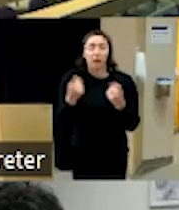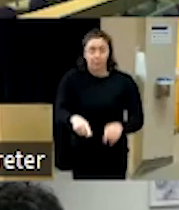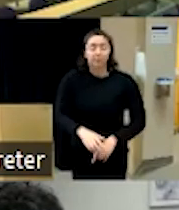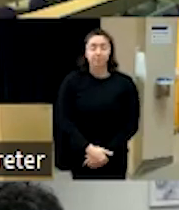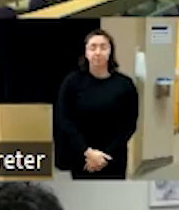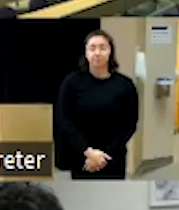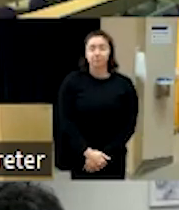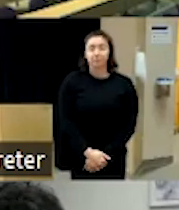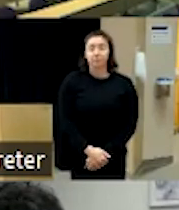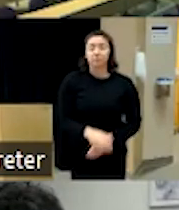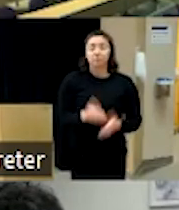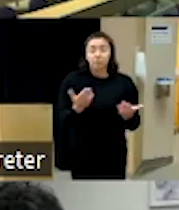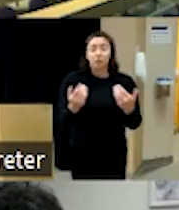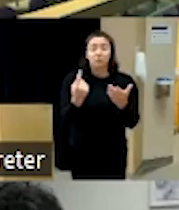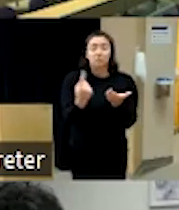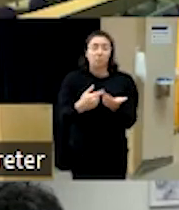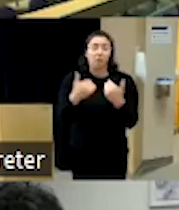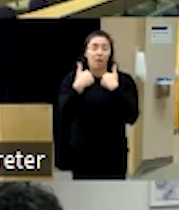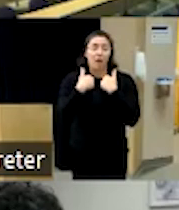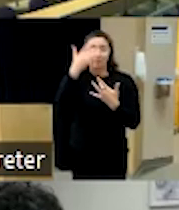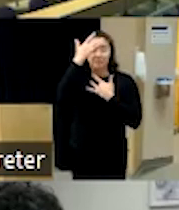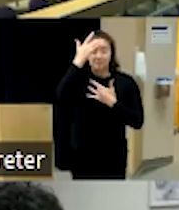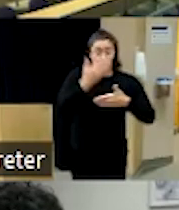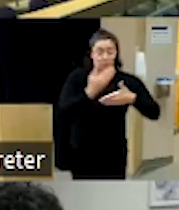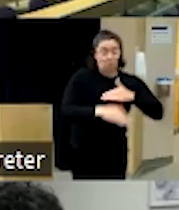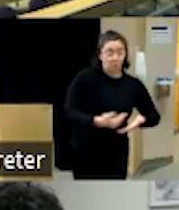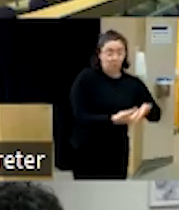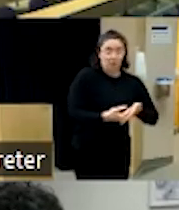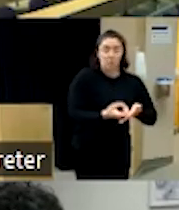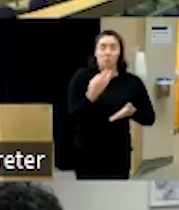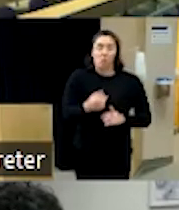are diseases in critical developmental periods and also sometimes they're stress stressful life